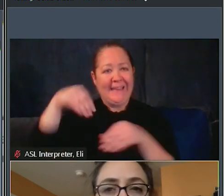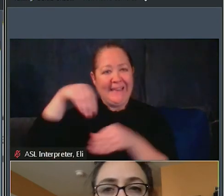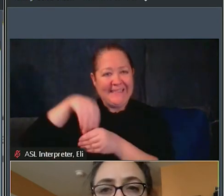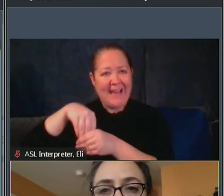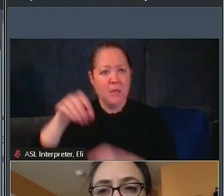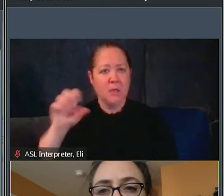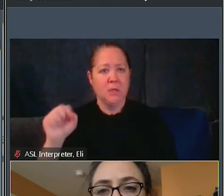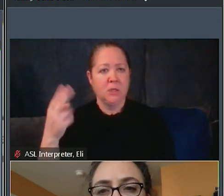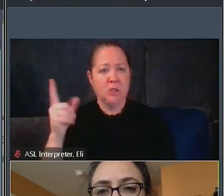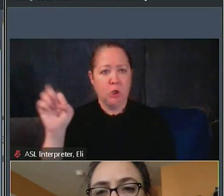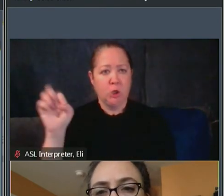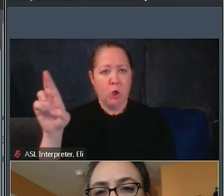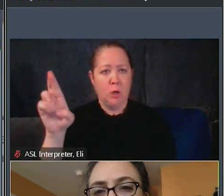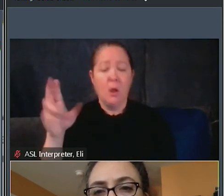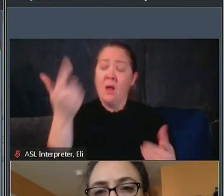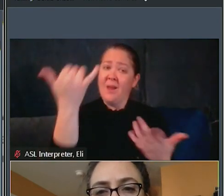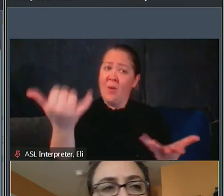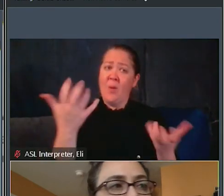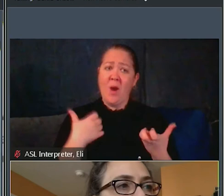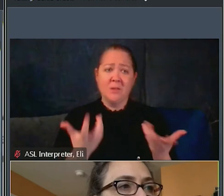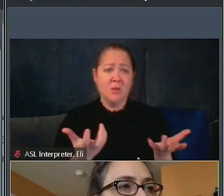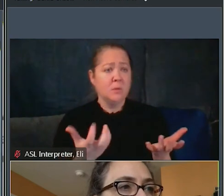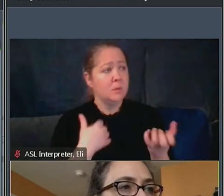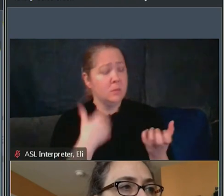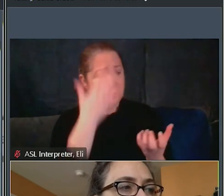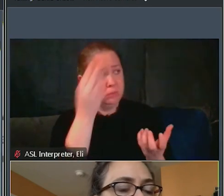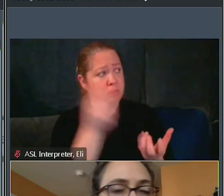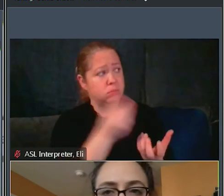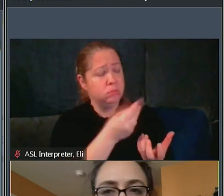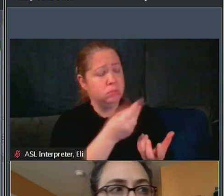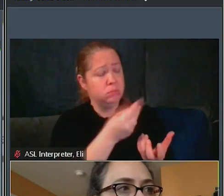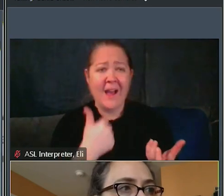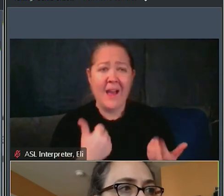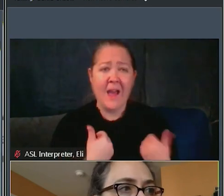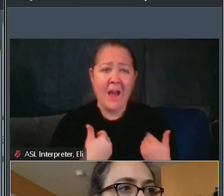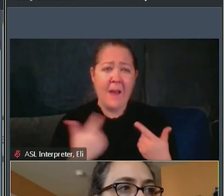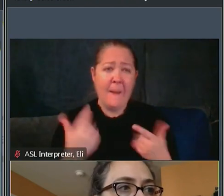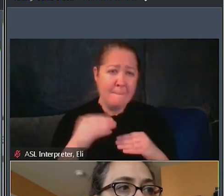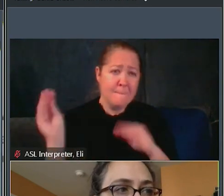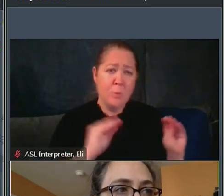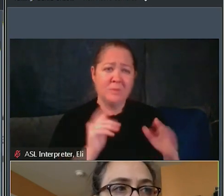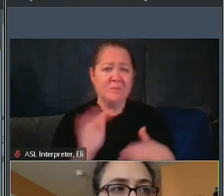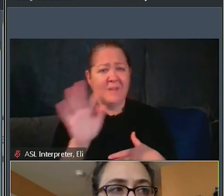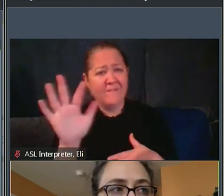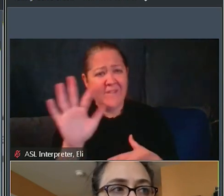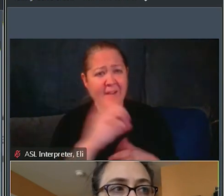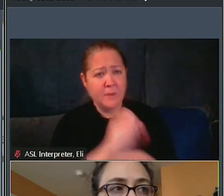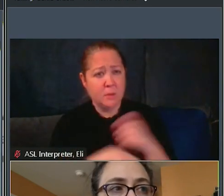I moved here five years ago and I don't just have neighbors. I have friends, and we're so lucky to have each other. I appreciate living here.